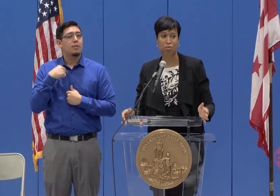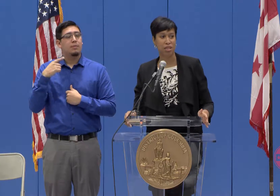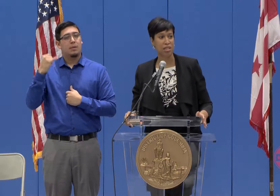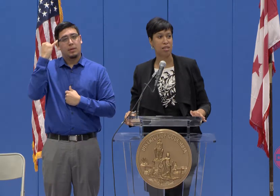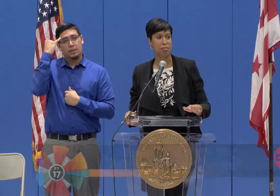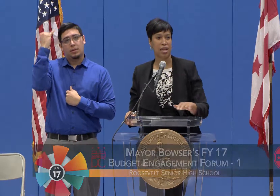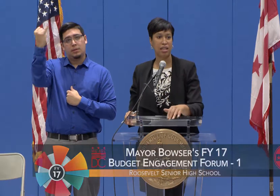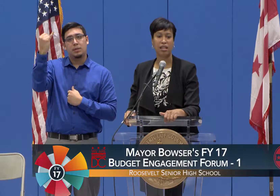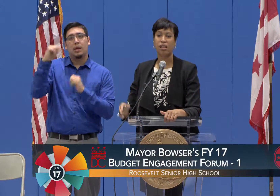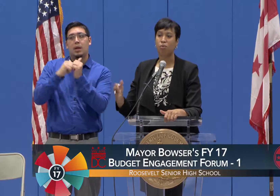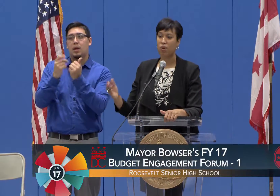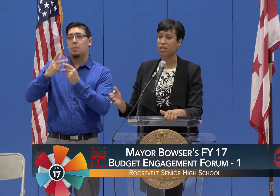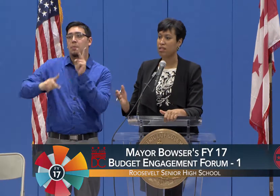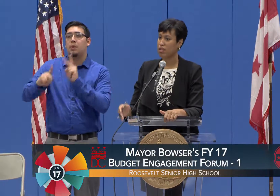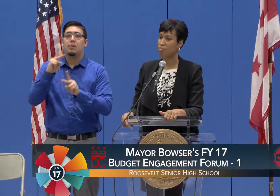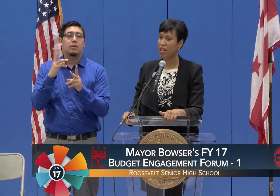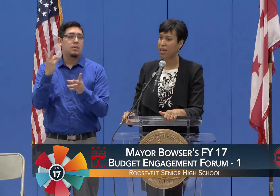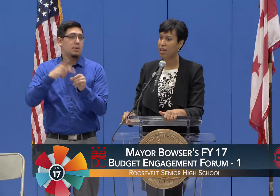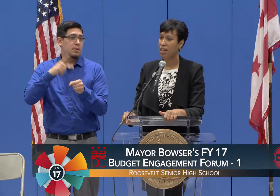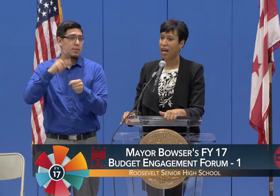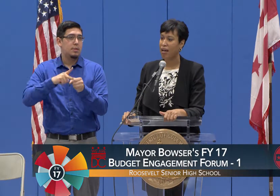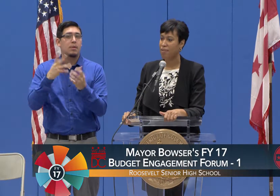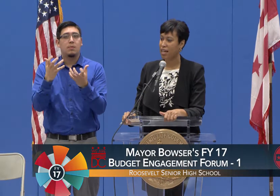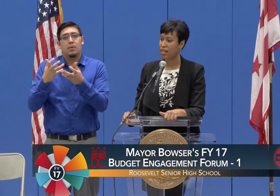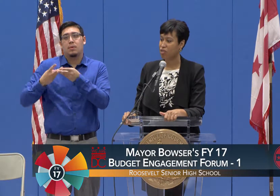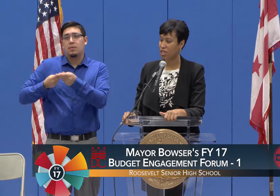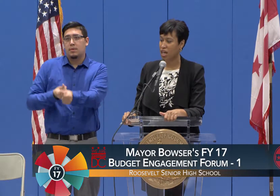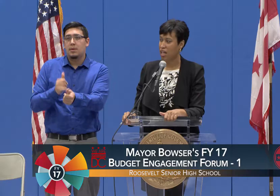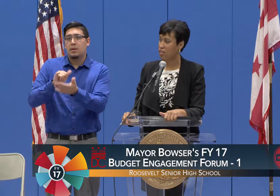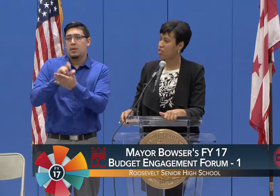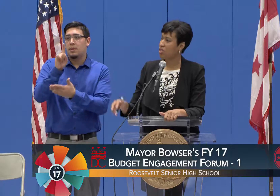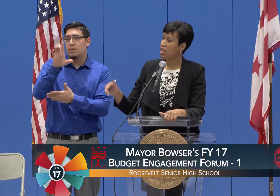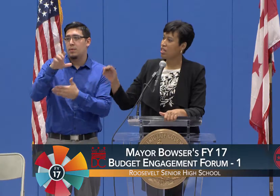PARTICIPATED WANT TO SPEND THAT HUNDRED DOLLARS.